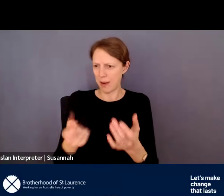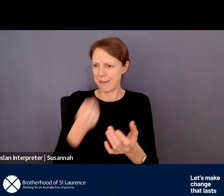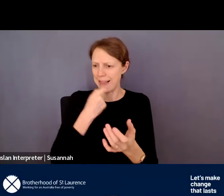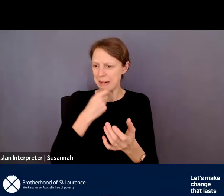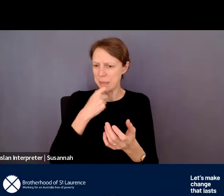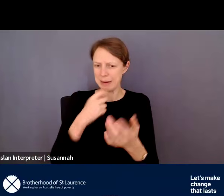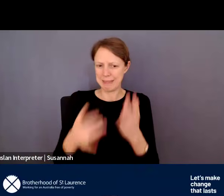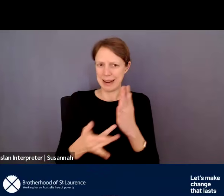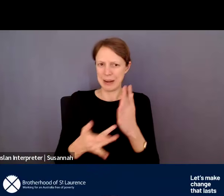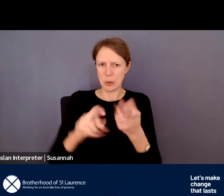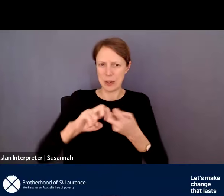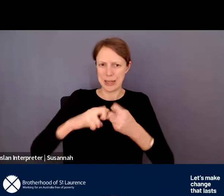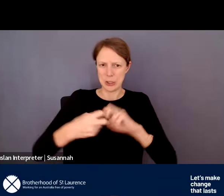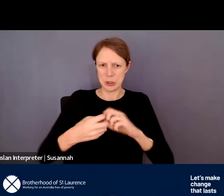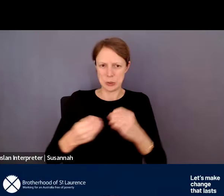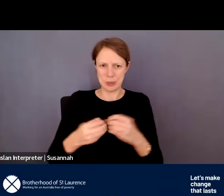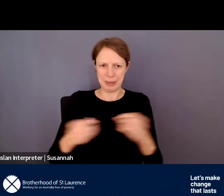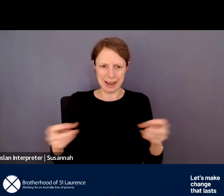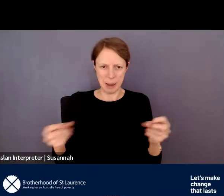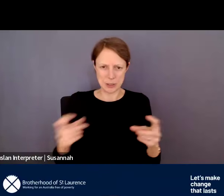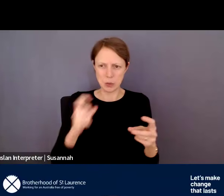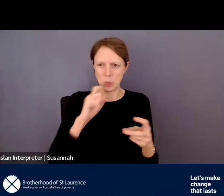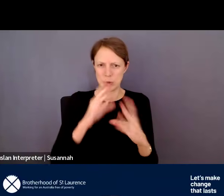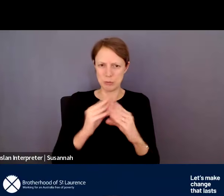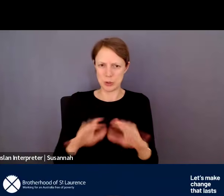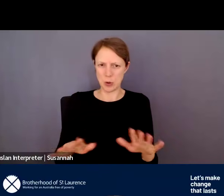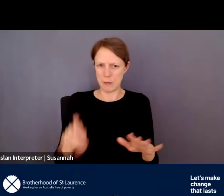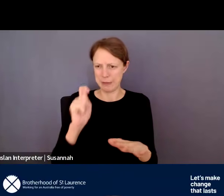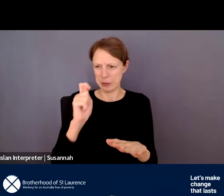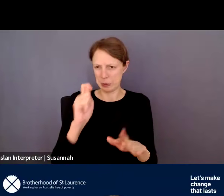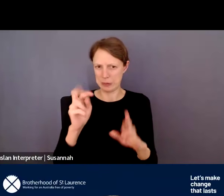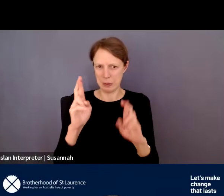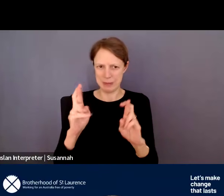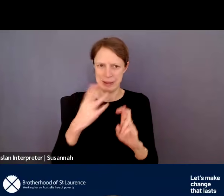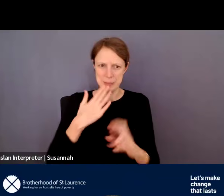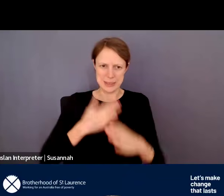that are currently being resolved so please bear with us there and sincere apologies. Sharon,